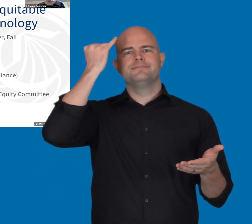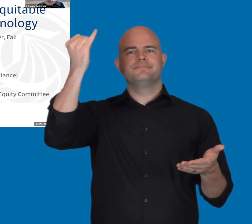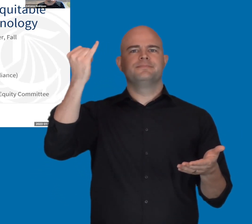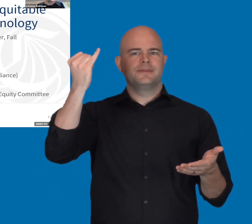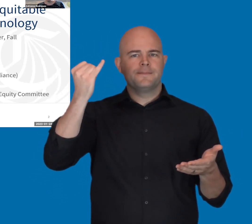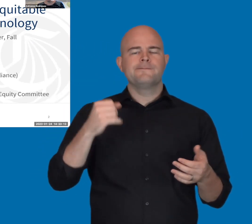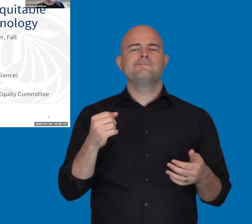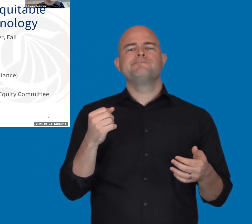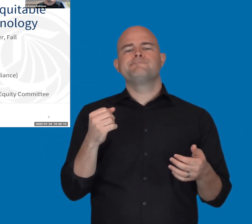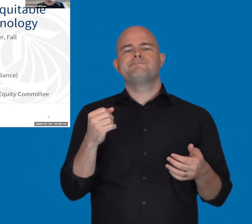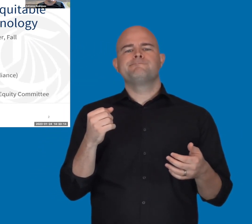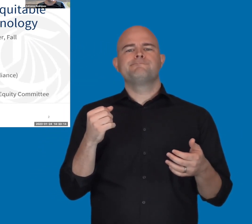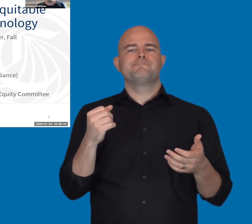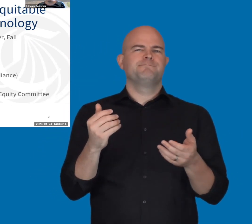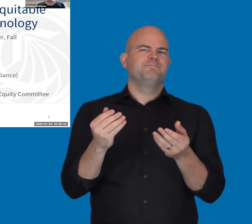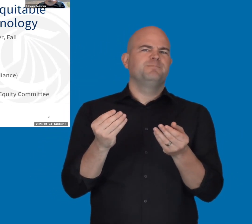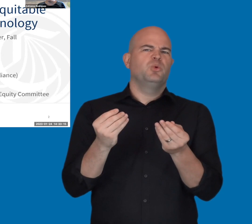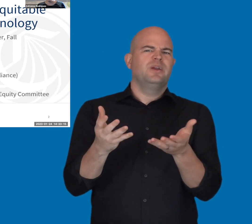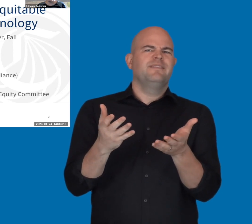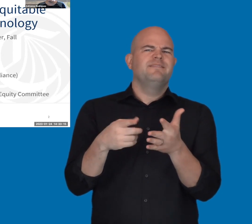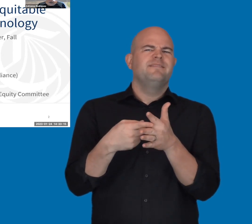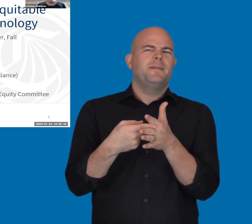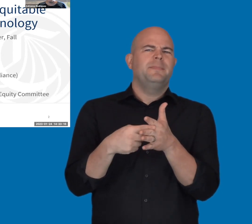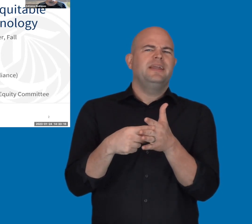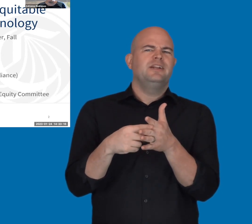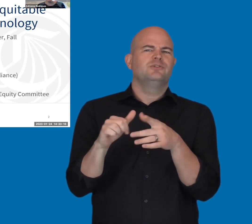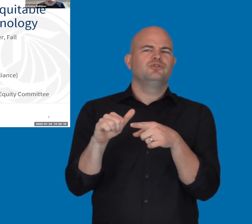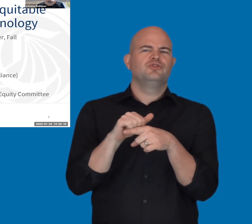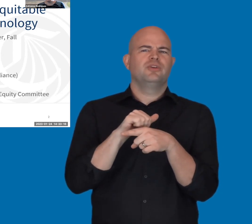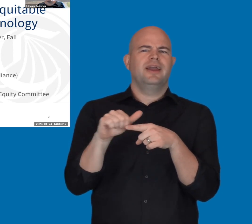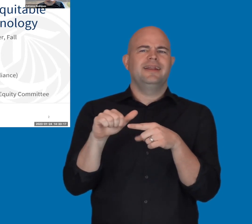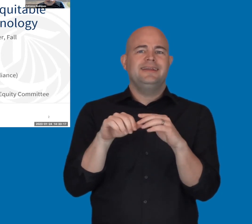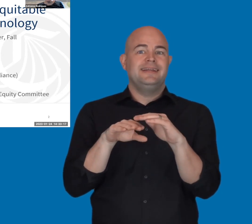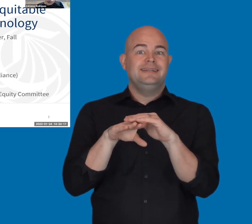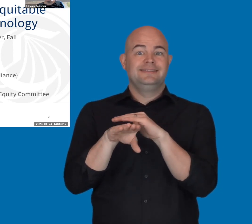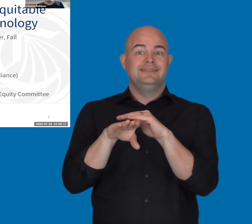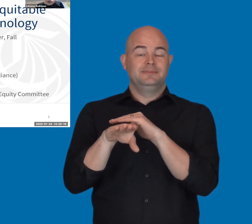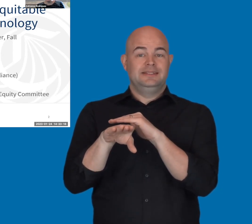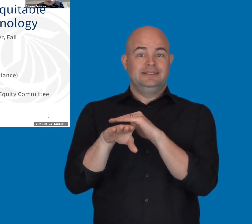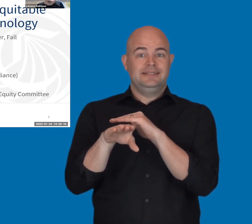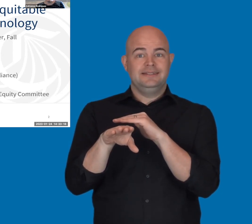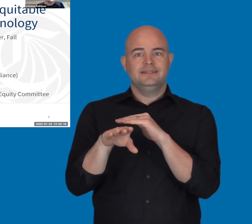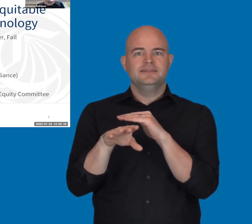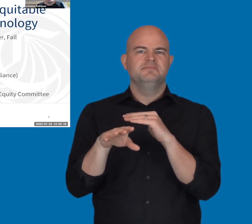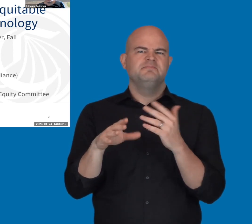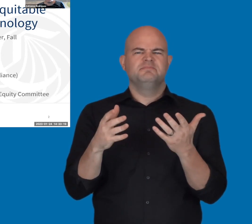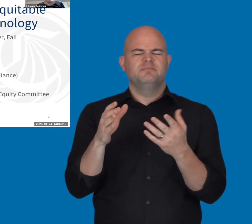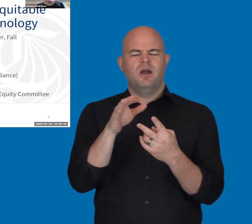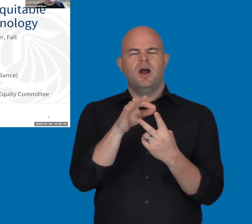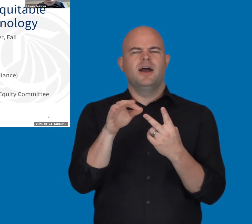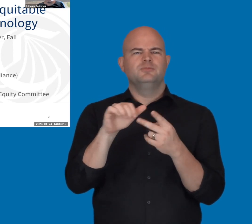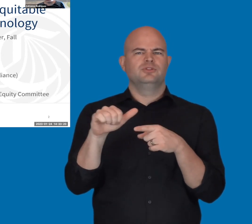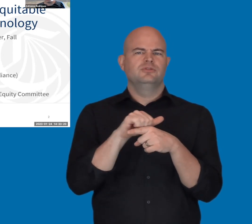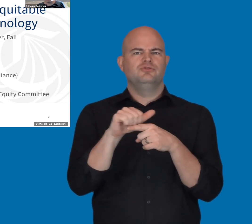and give kind of a beginner's training on accessibility in an optional training course that our faculty